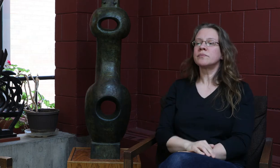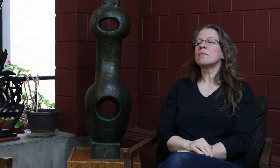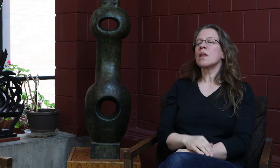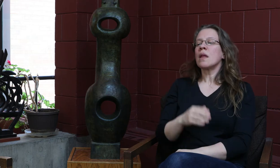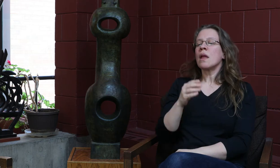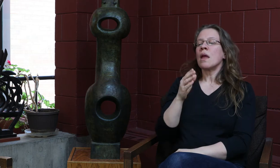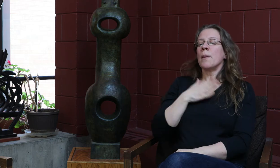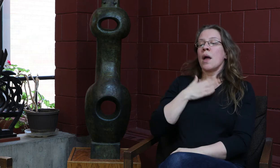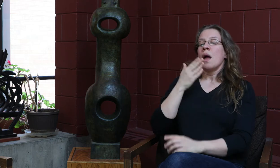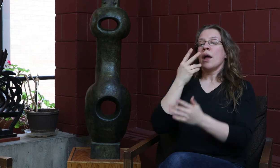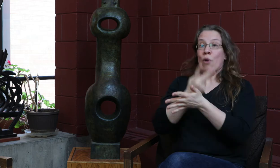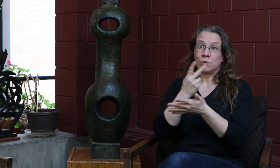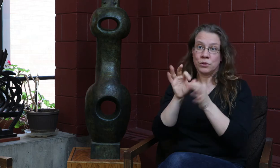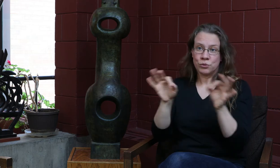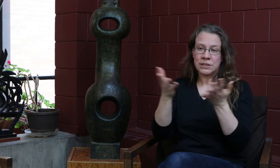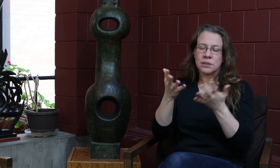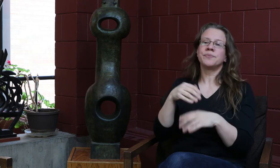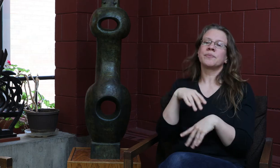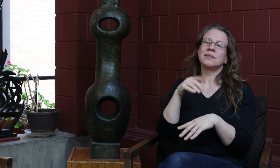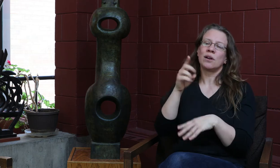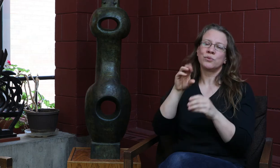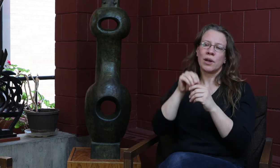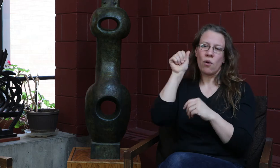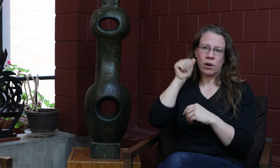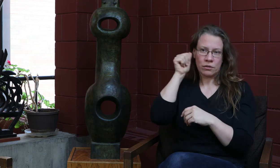My graduate degree is Doctor of Audiology.